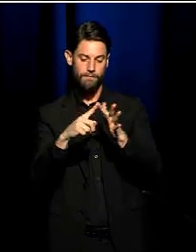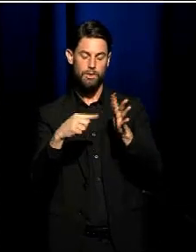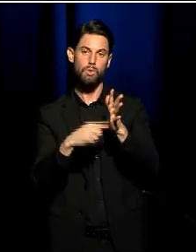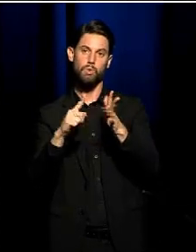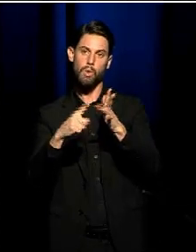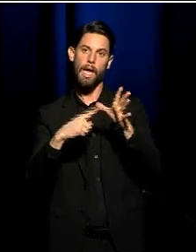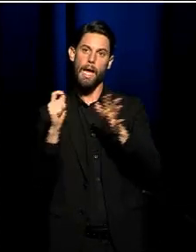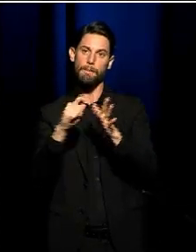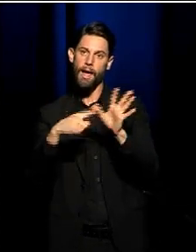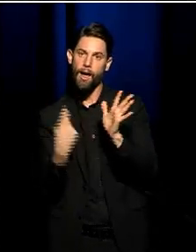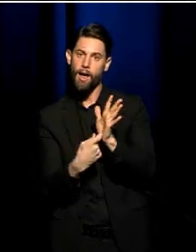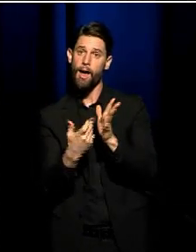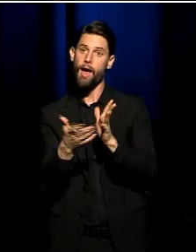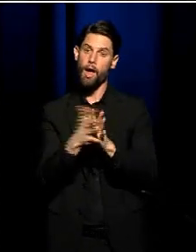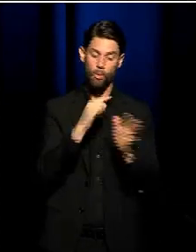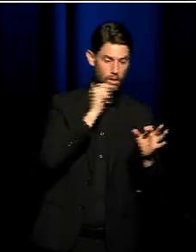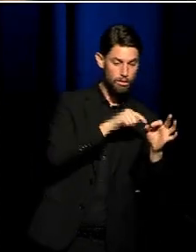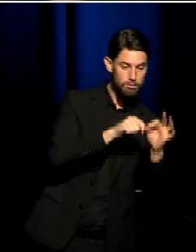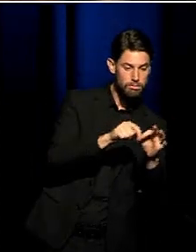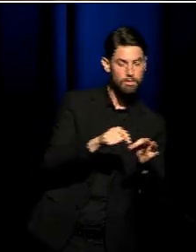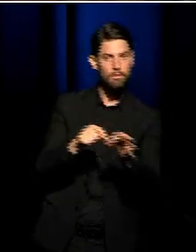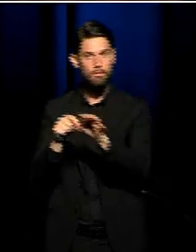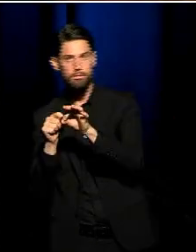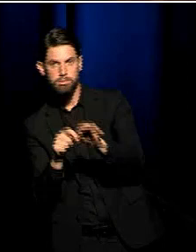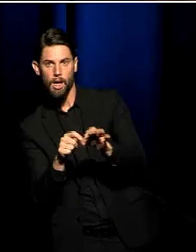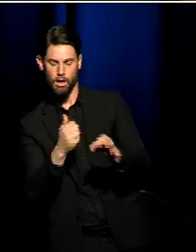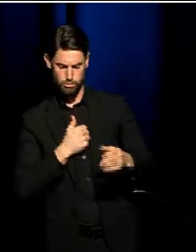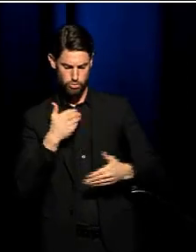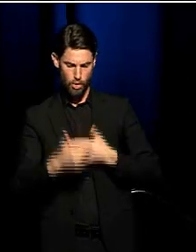submissions as well as the production of documents to the Commission. The